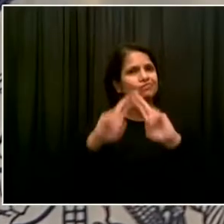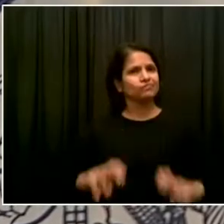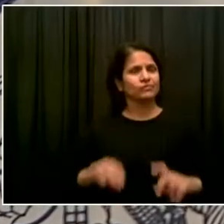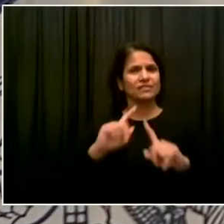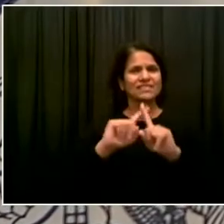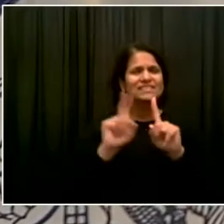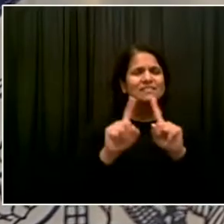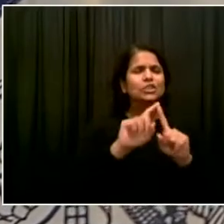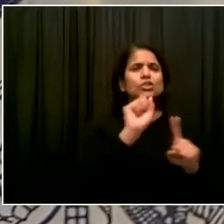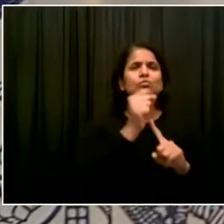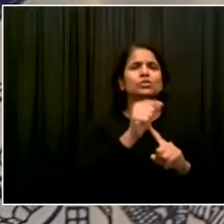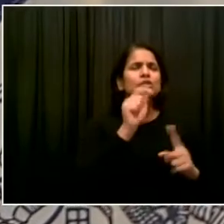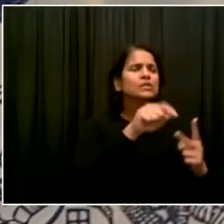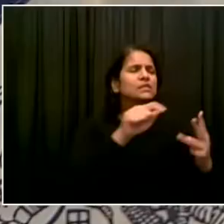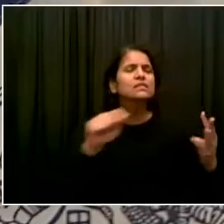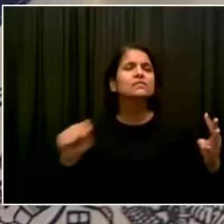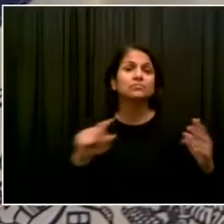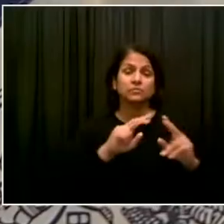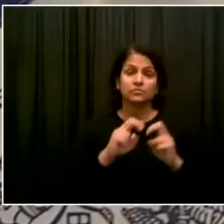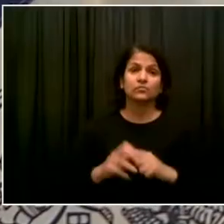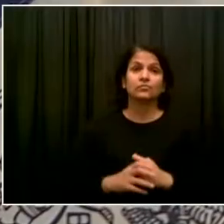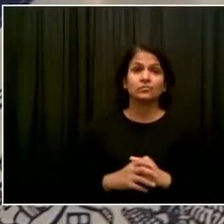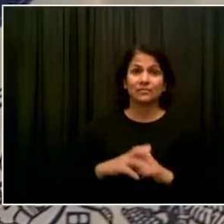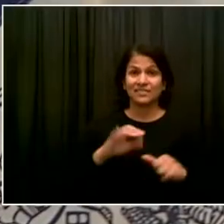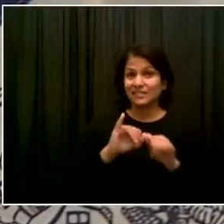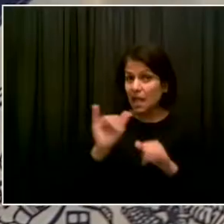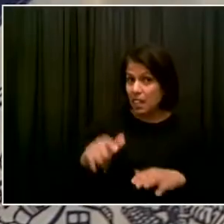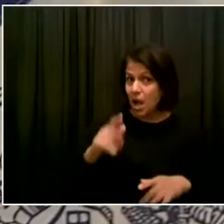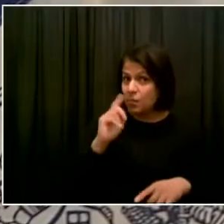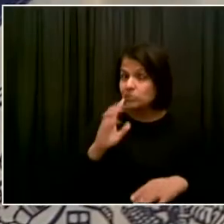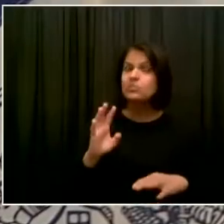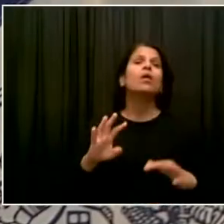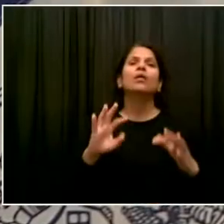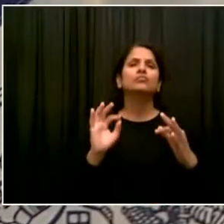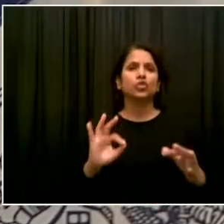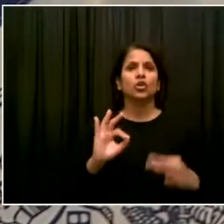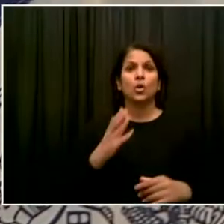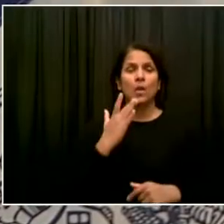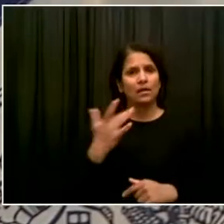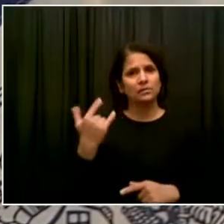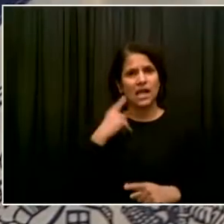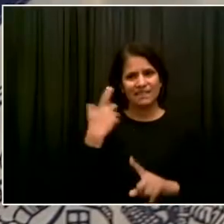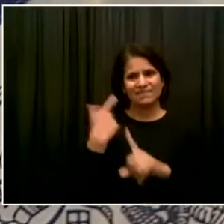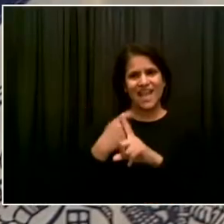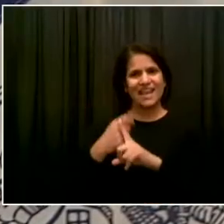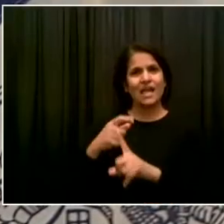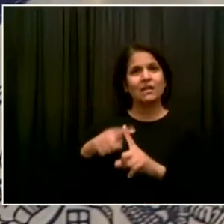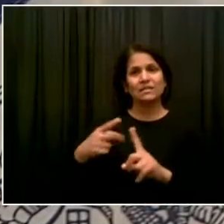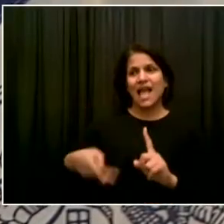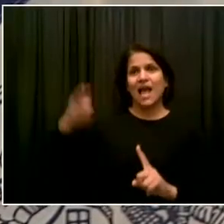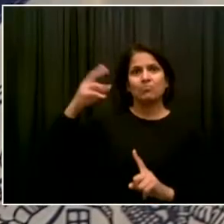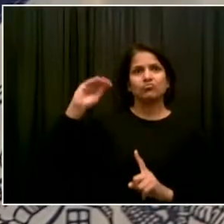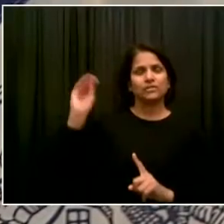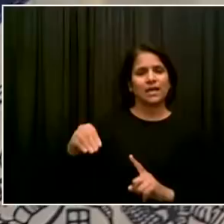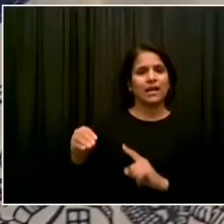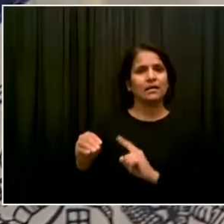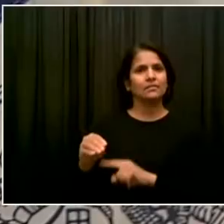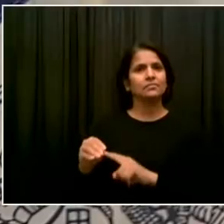ALTELY. I'LL TURN TO DR.